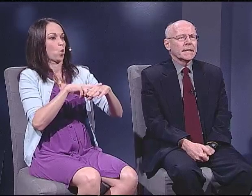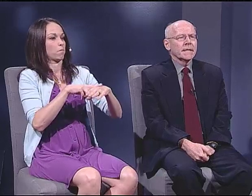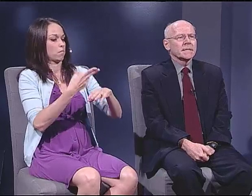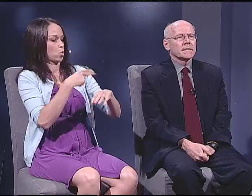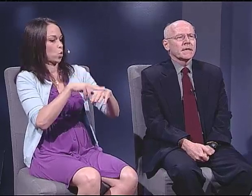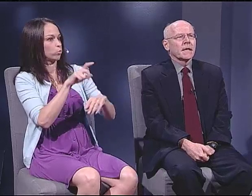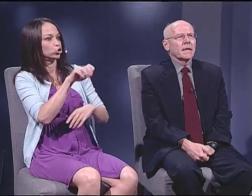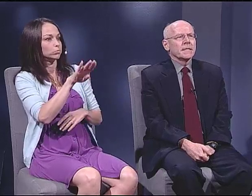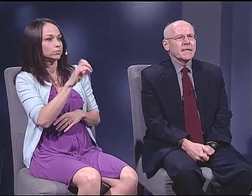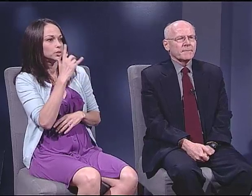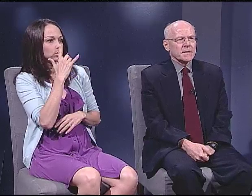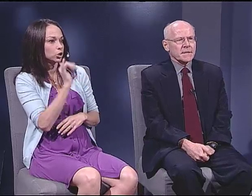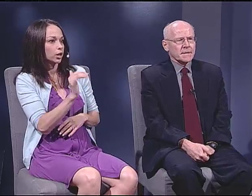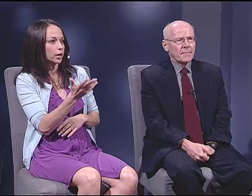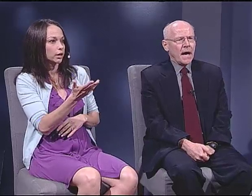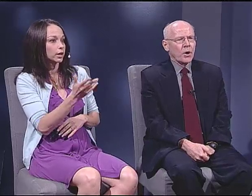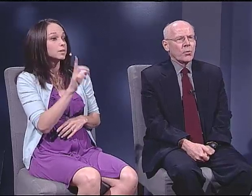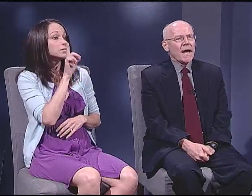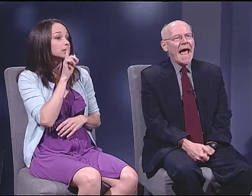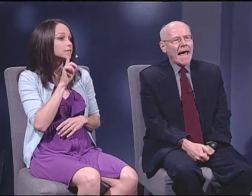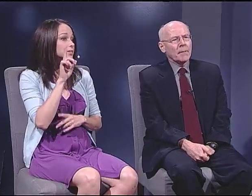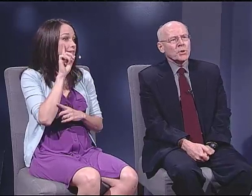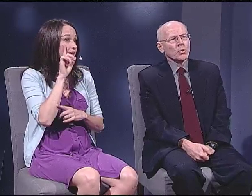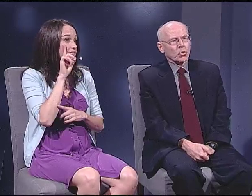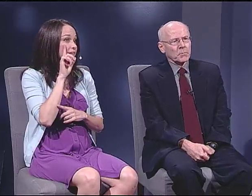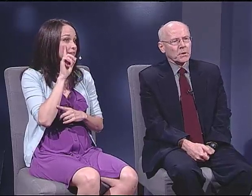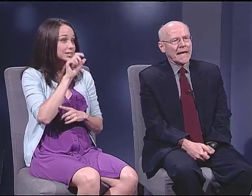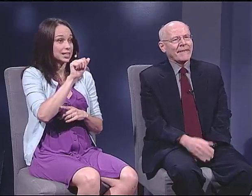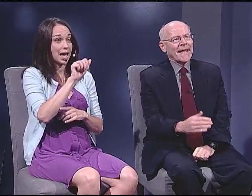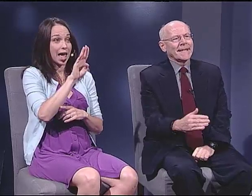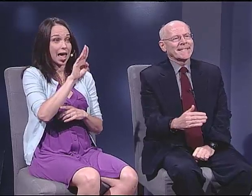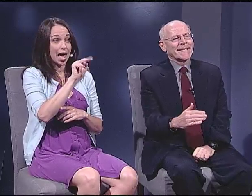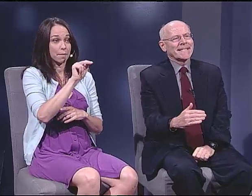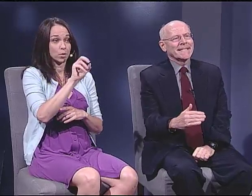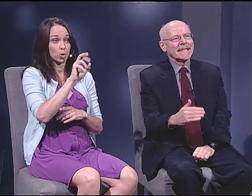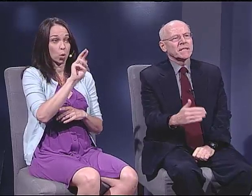Is deafness somehow abnormal and that in a sense needs